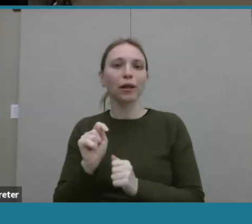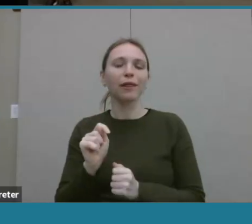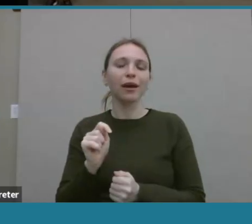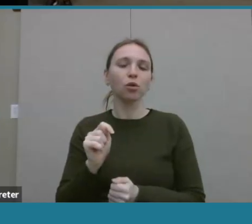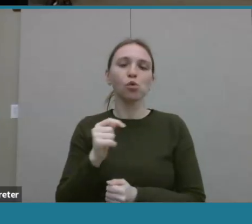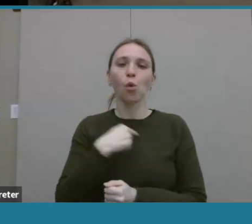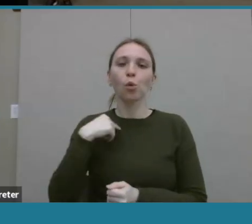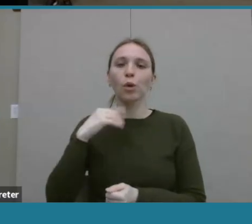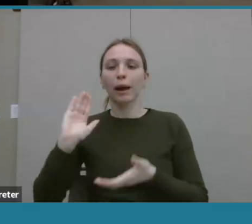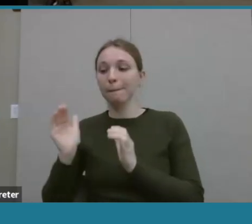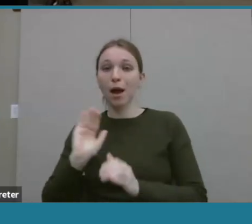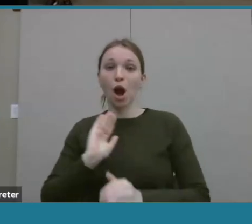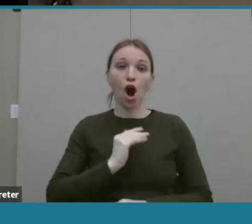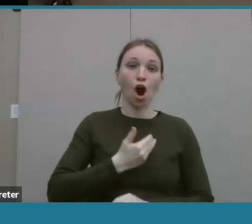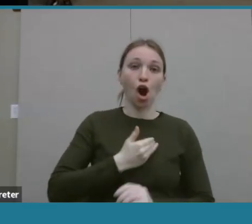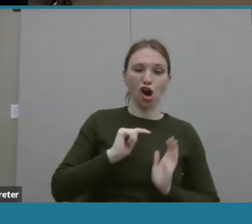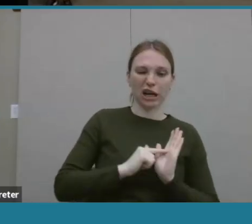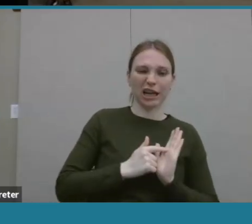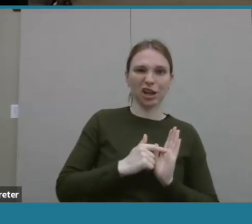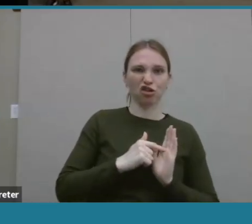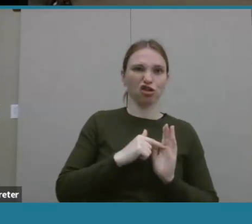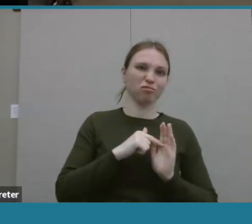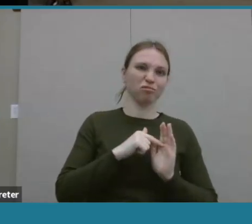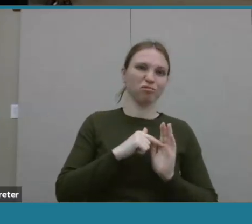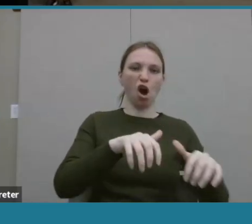reaction to our final audience reaction.